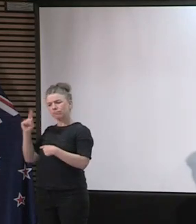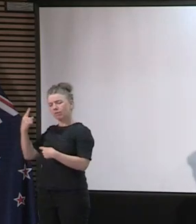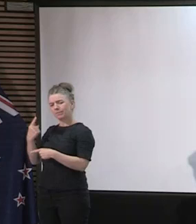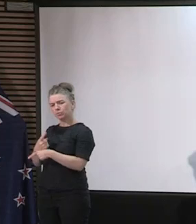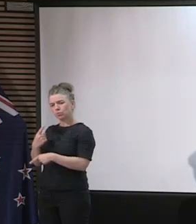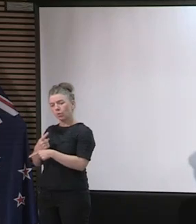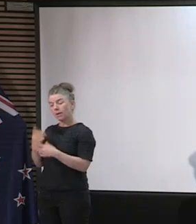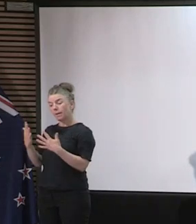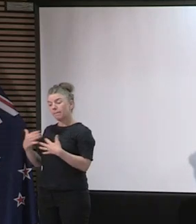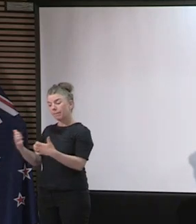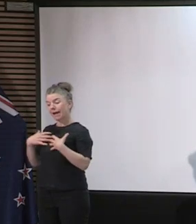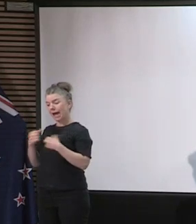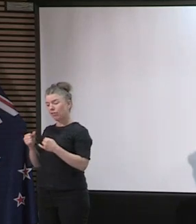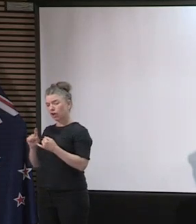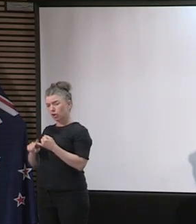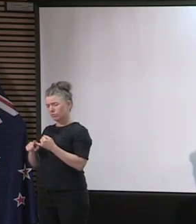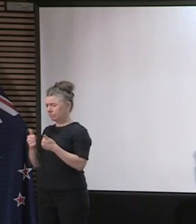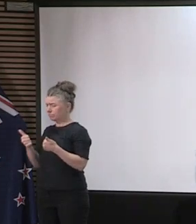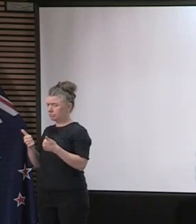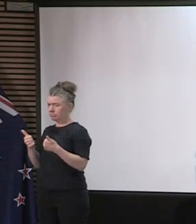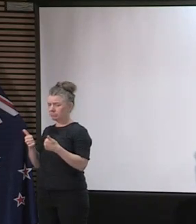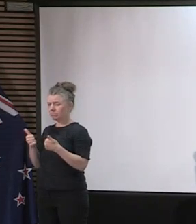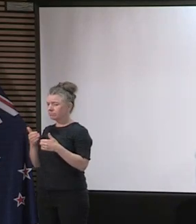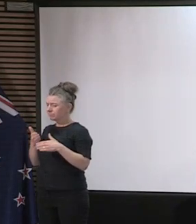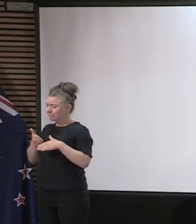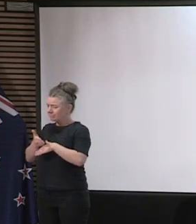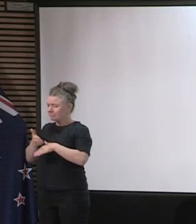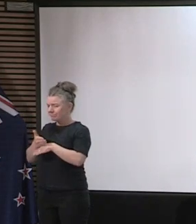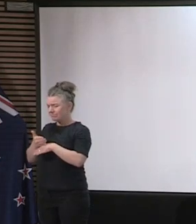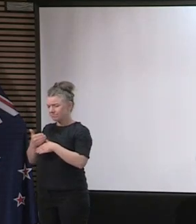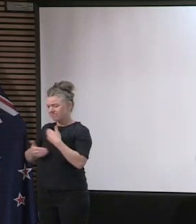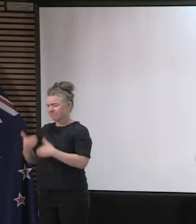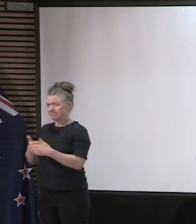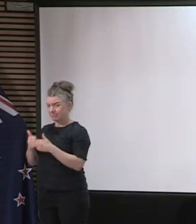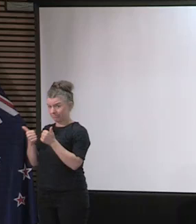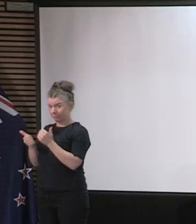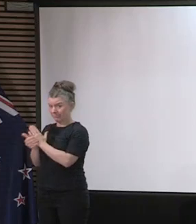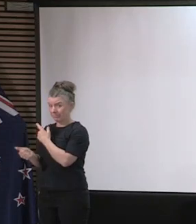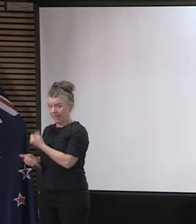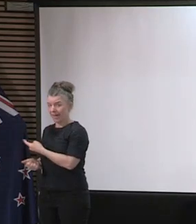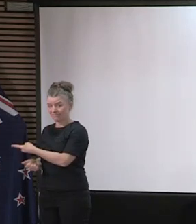INDISTINCTLY). That is where we want to be. As the Prime Minister said, actually our public health units are